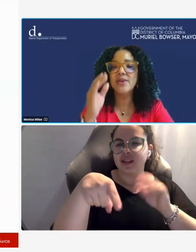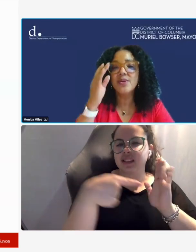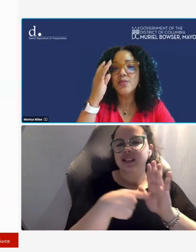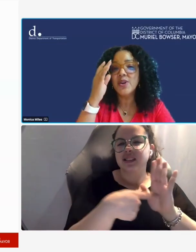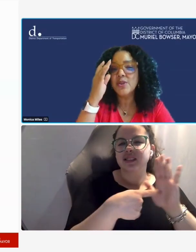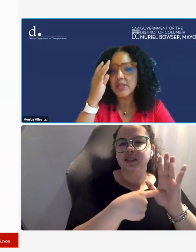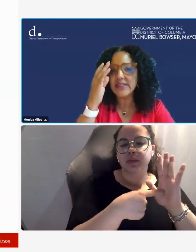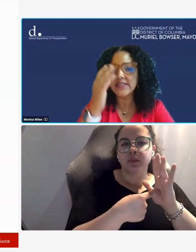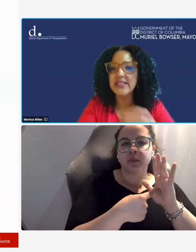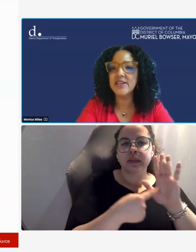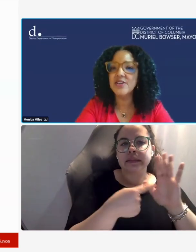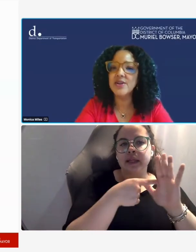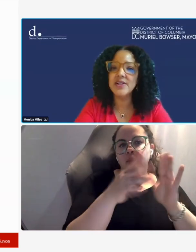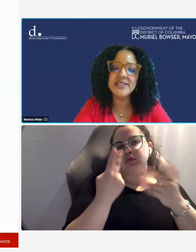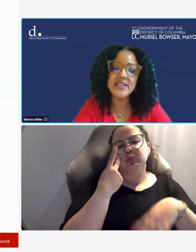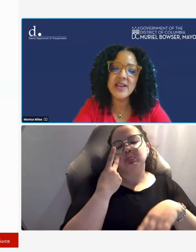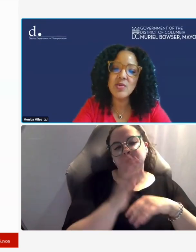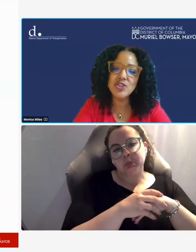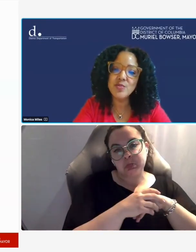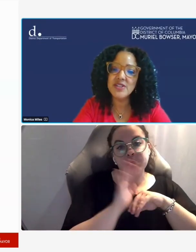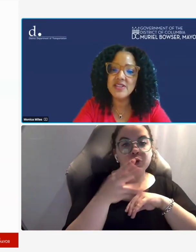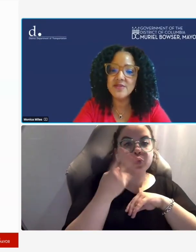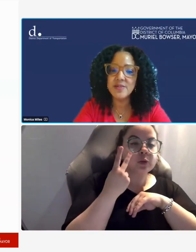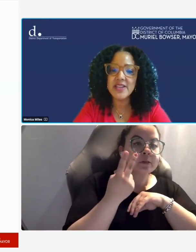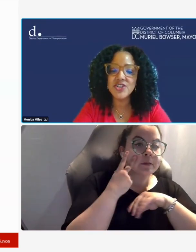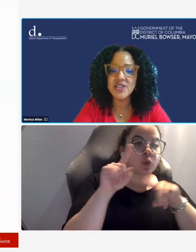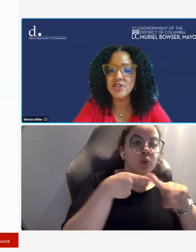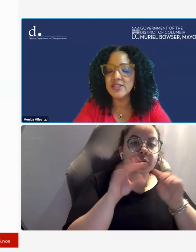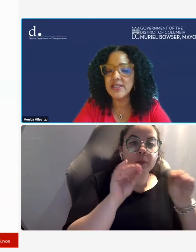what you're going to see you're going to see that once you put in the information you select the